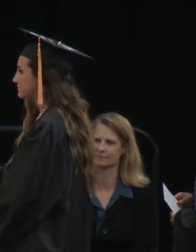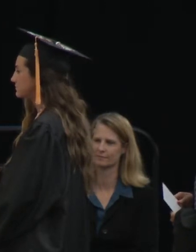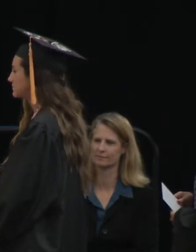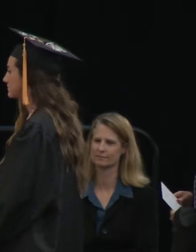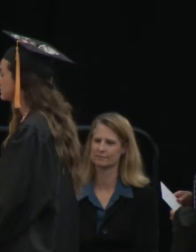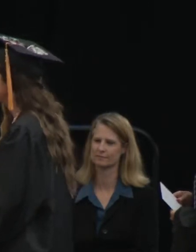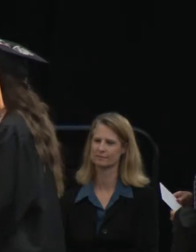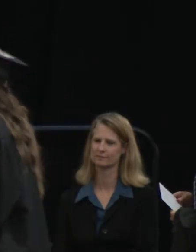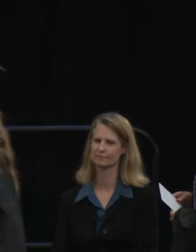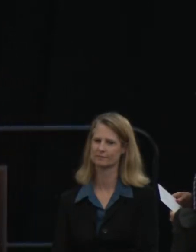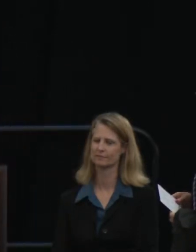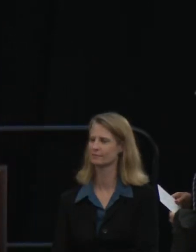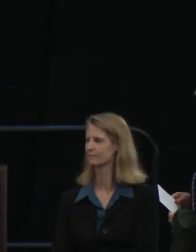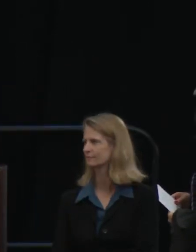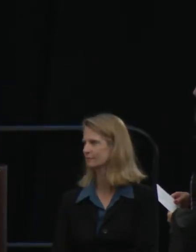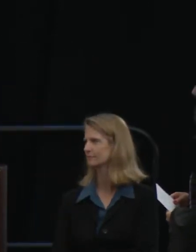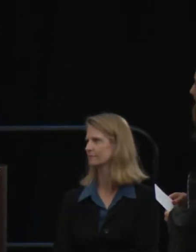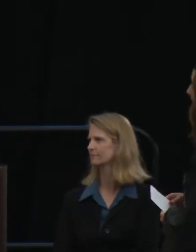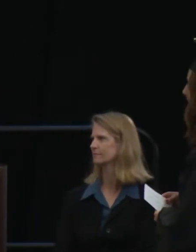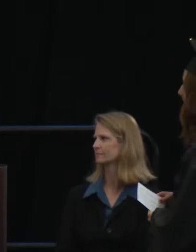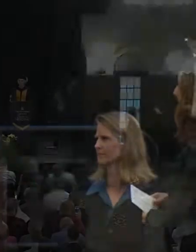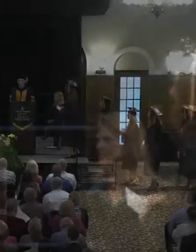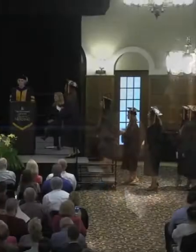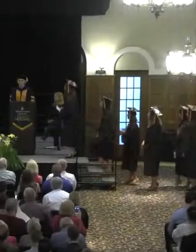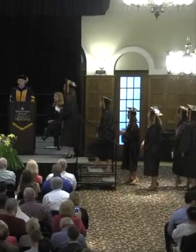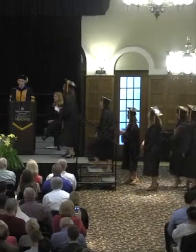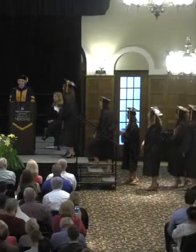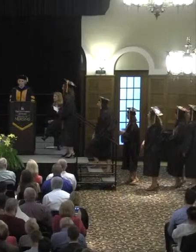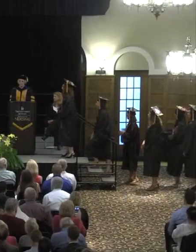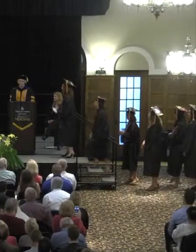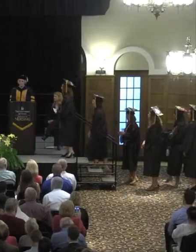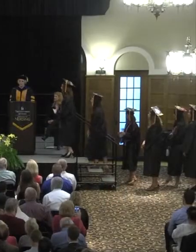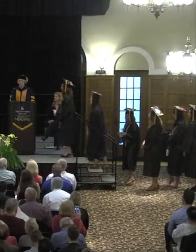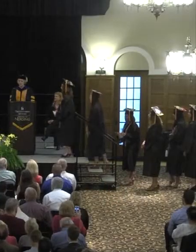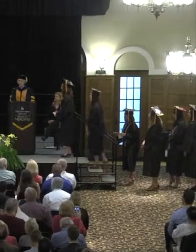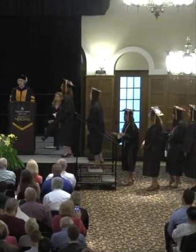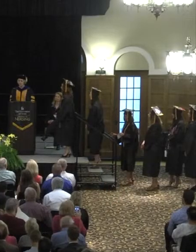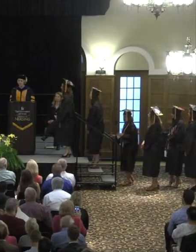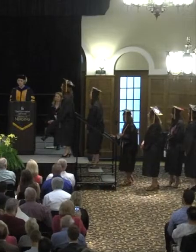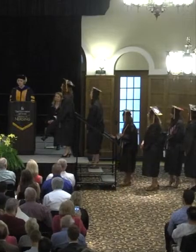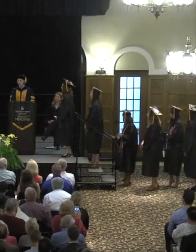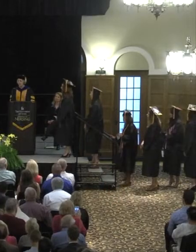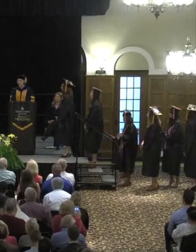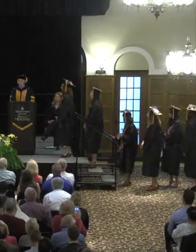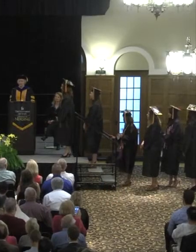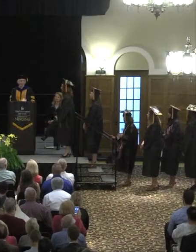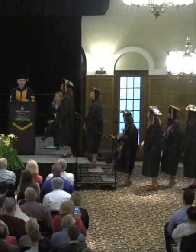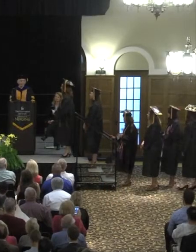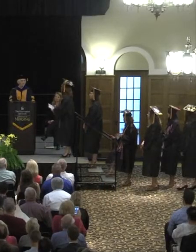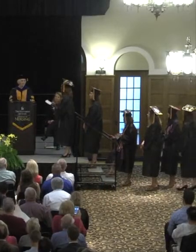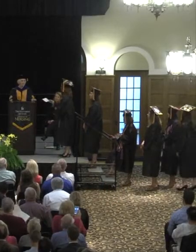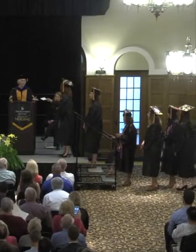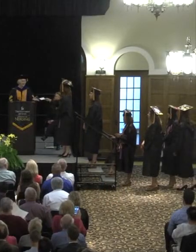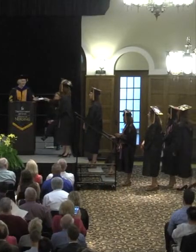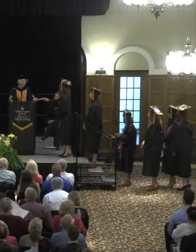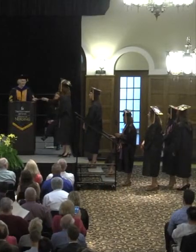Kelley Cain, BSN, Bachelor of Science in Nursing, with Honors in Nursing.